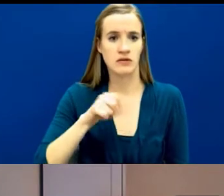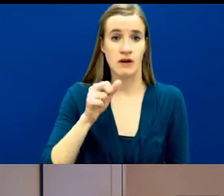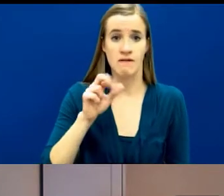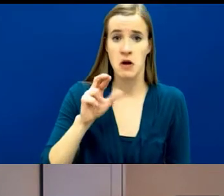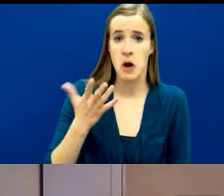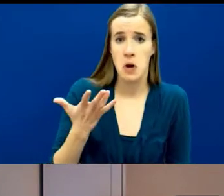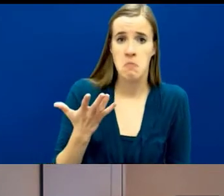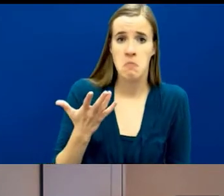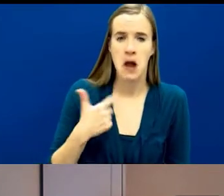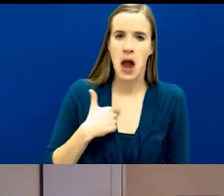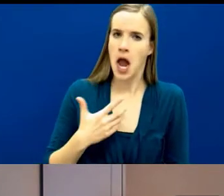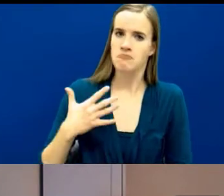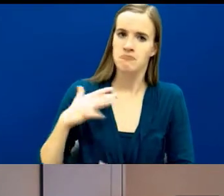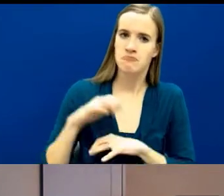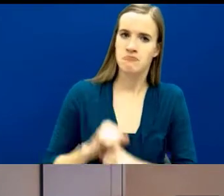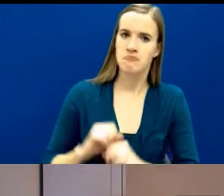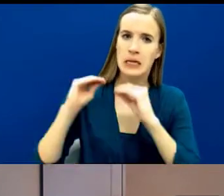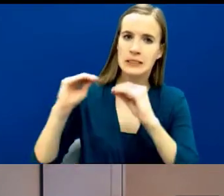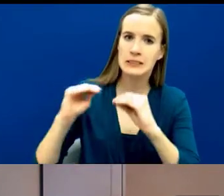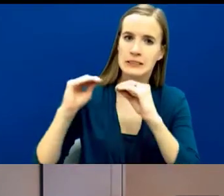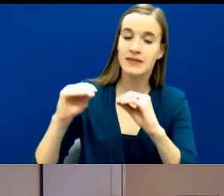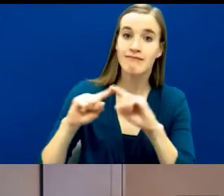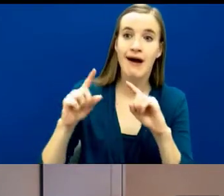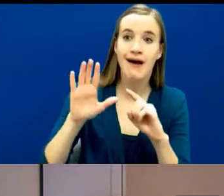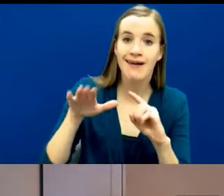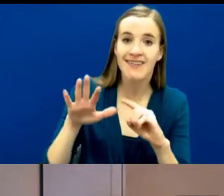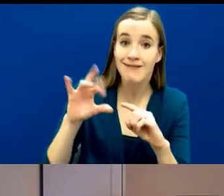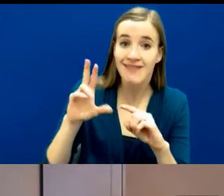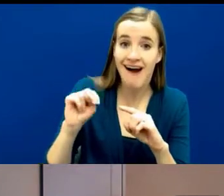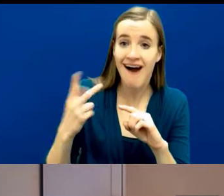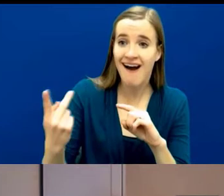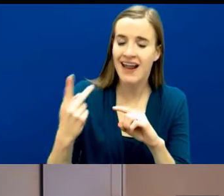on. But what I felt was really fun about it was I was able to bring you in to my